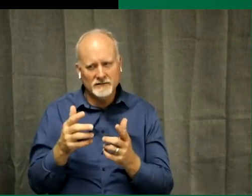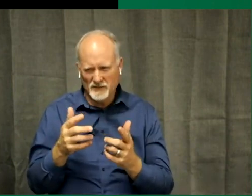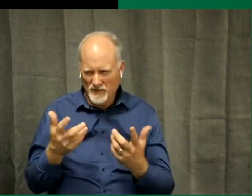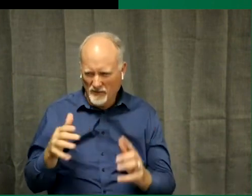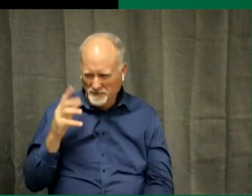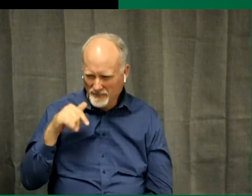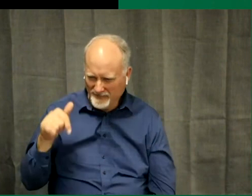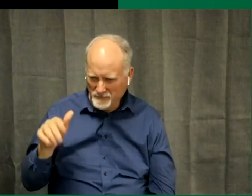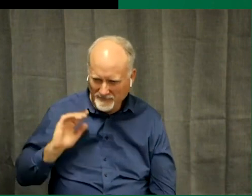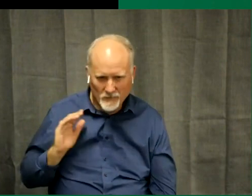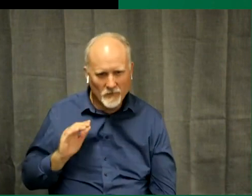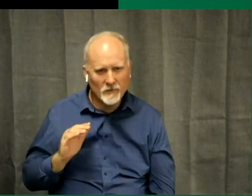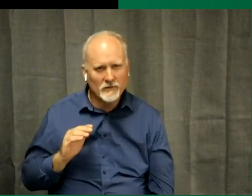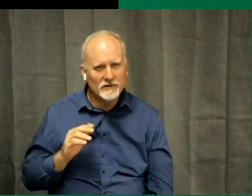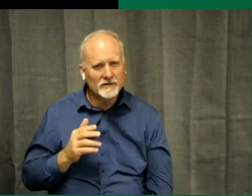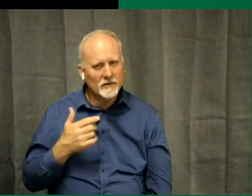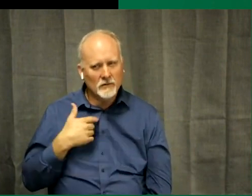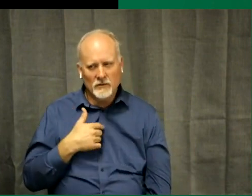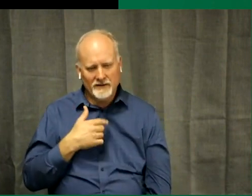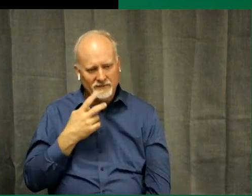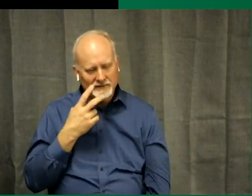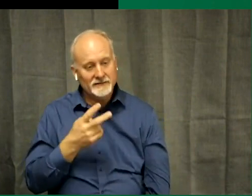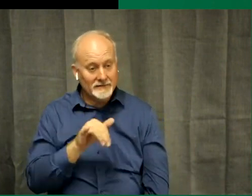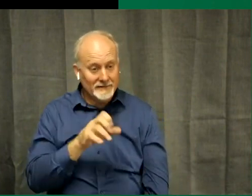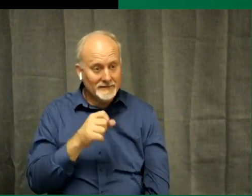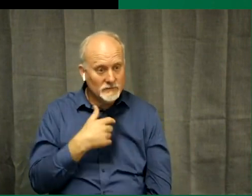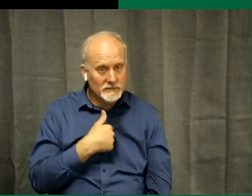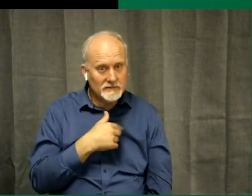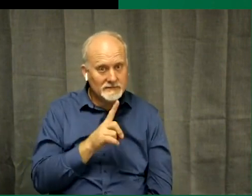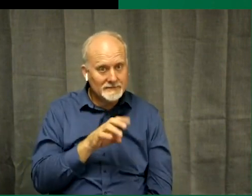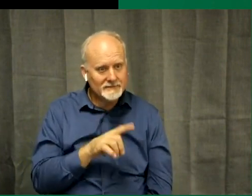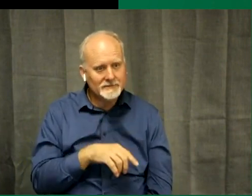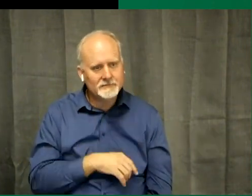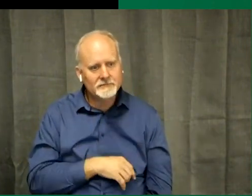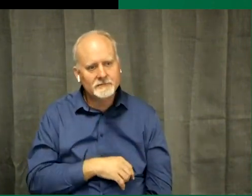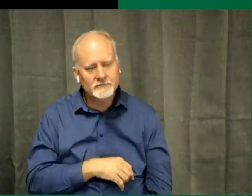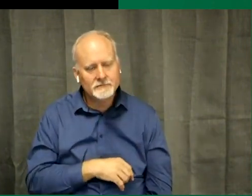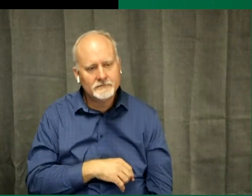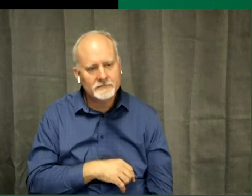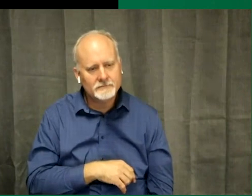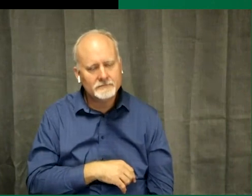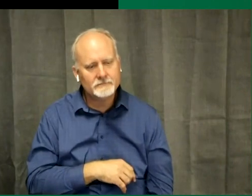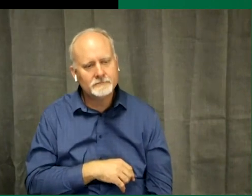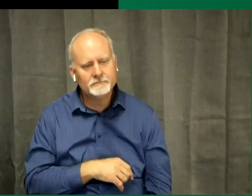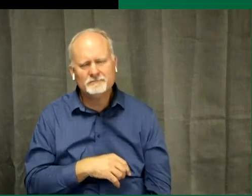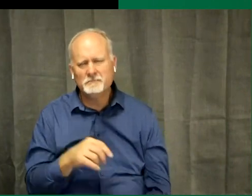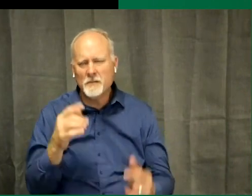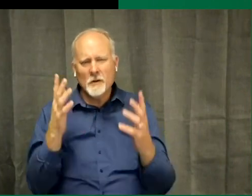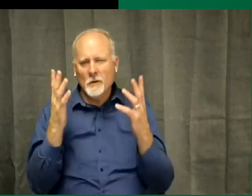haven't we seen this search and the answer is yes yogi we have next slide so why is this happening